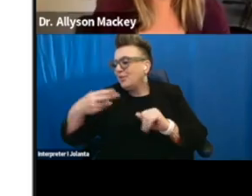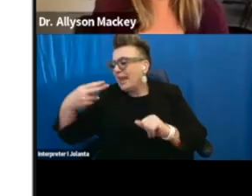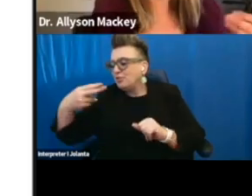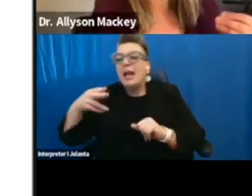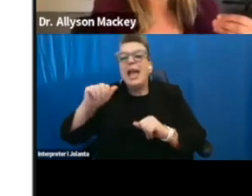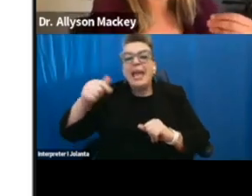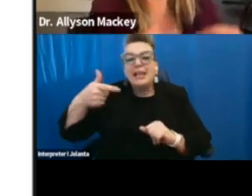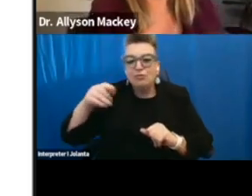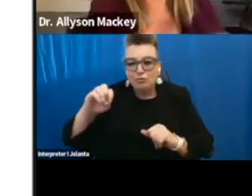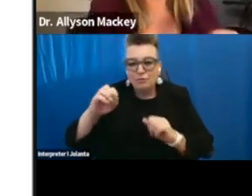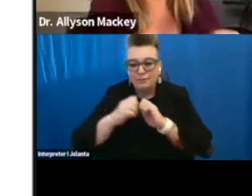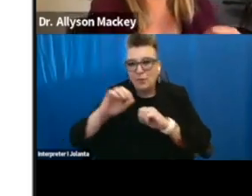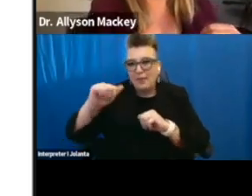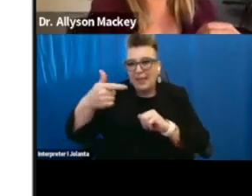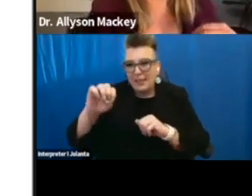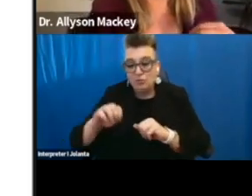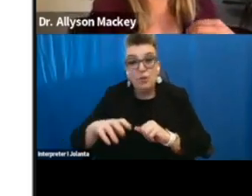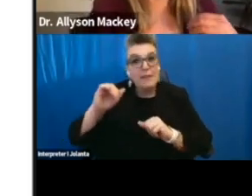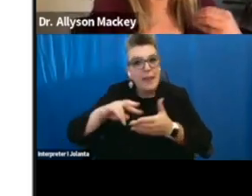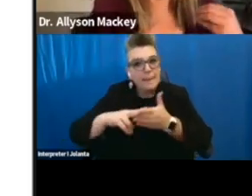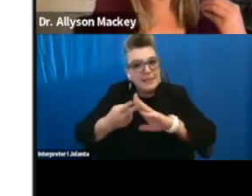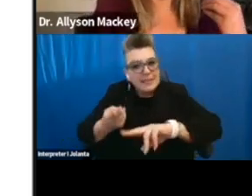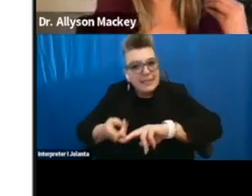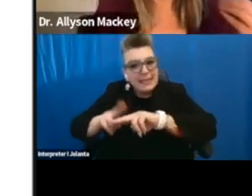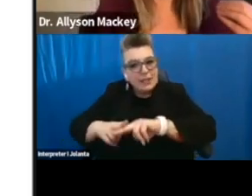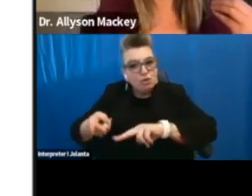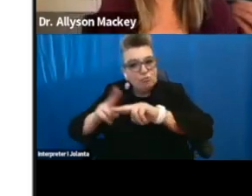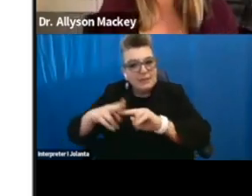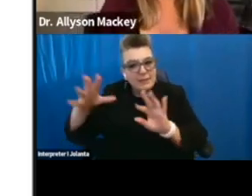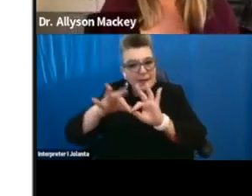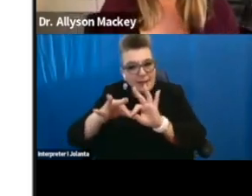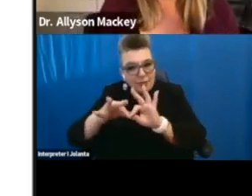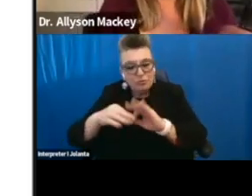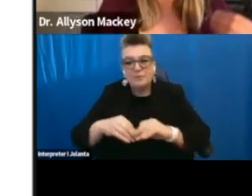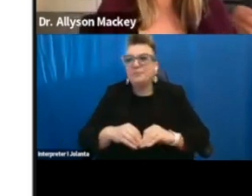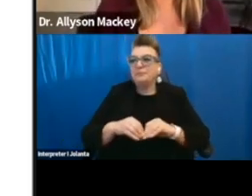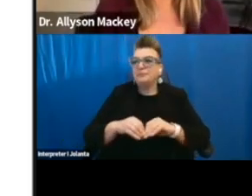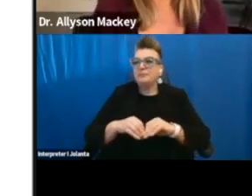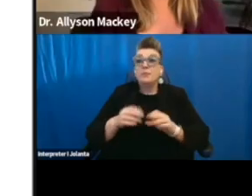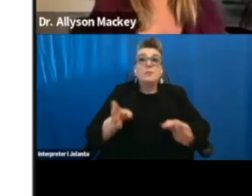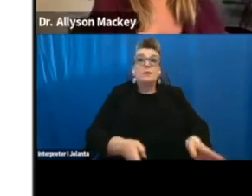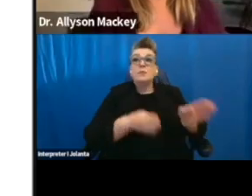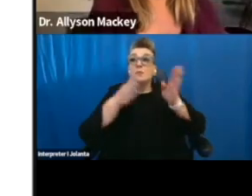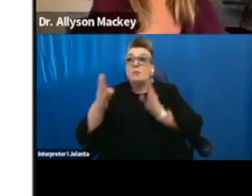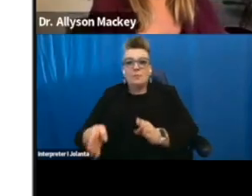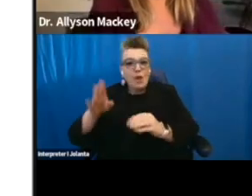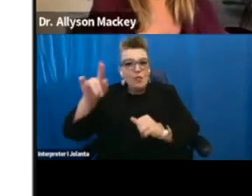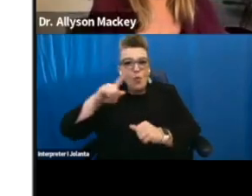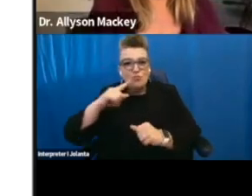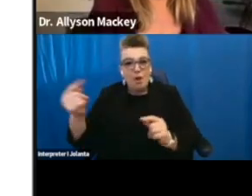here I'm showing brain regions that show um increases in negative or anti-correlations with